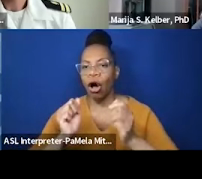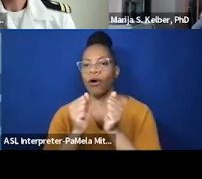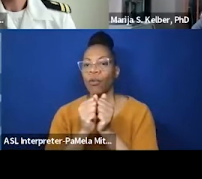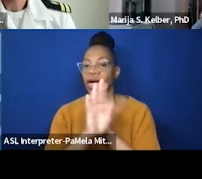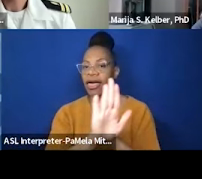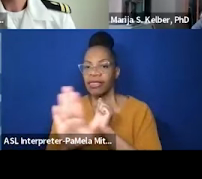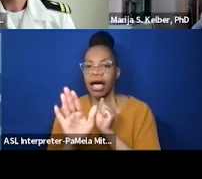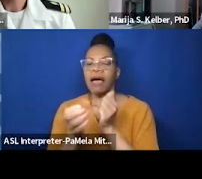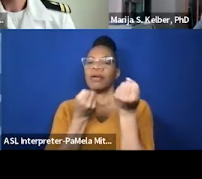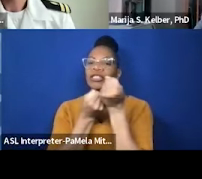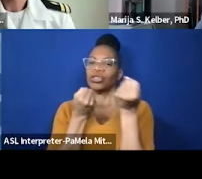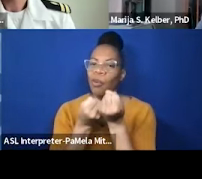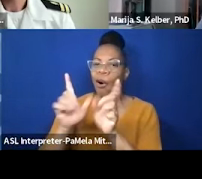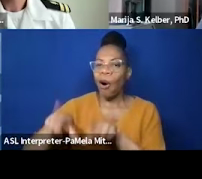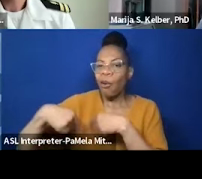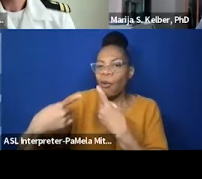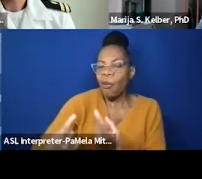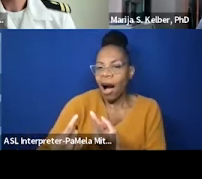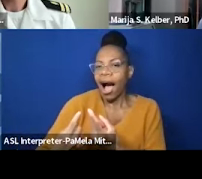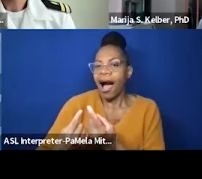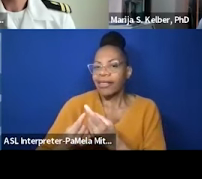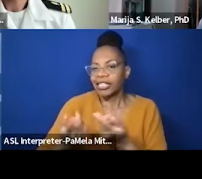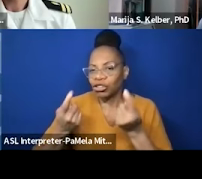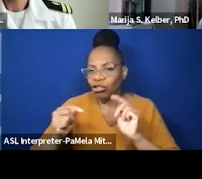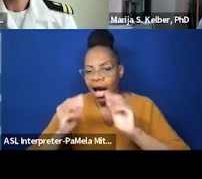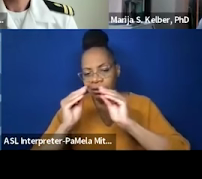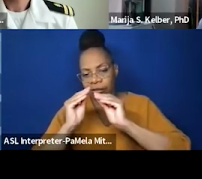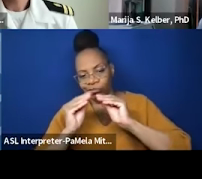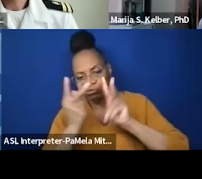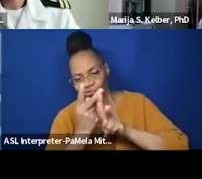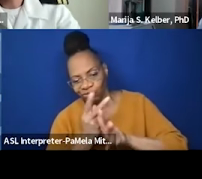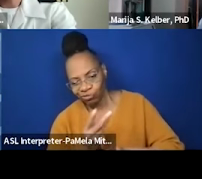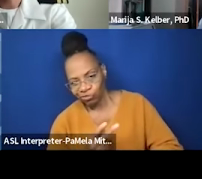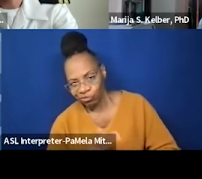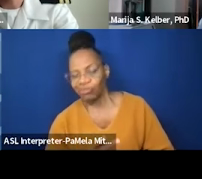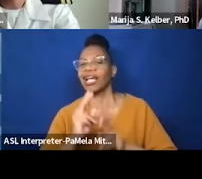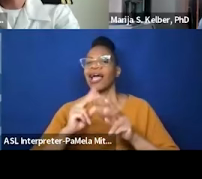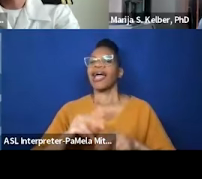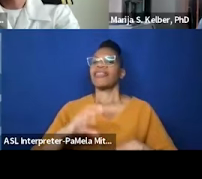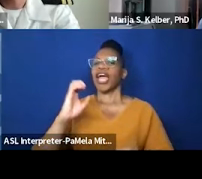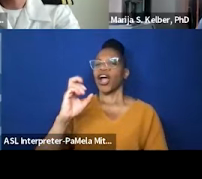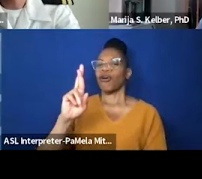their criminal legal situation as well as supporting them with my colleagues in the VJO